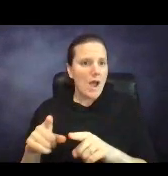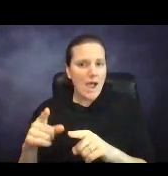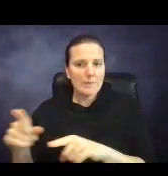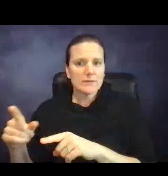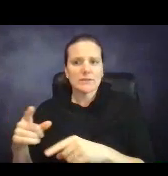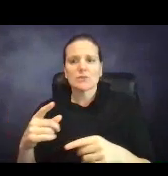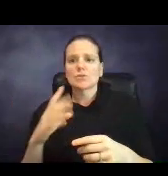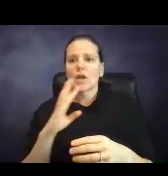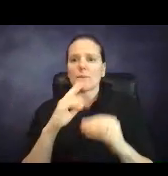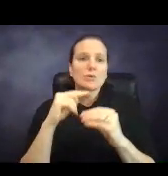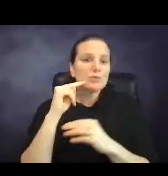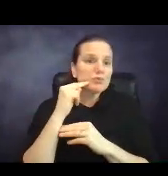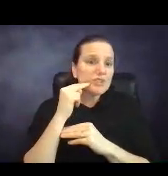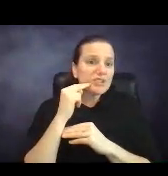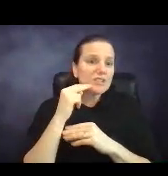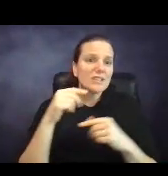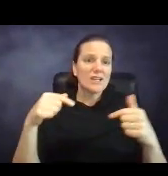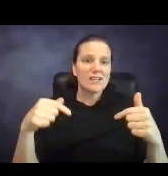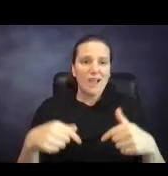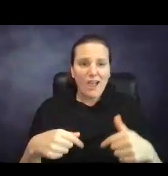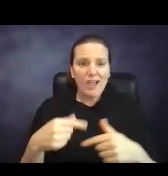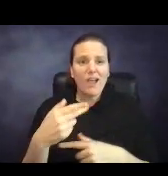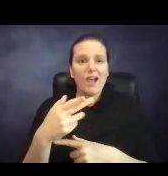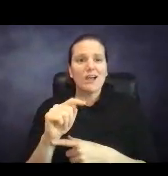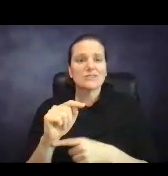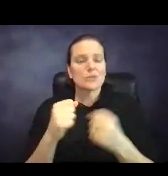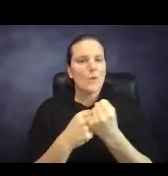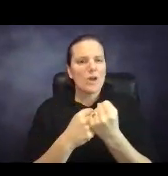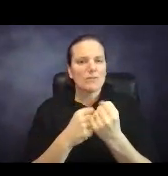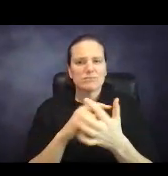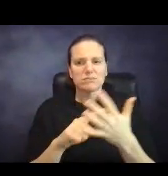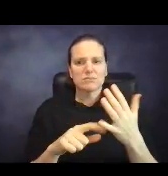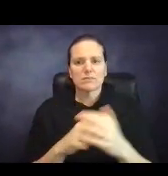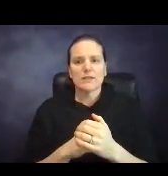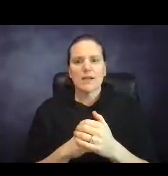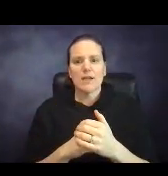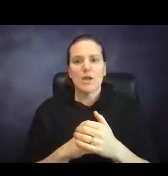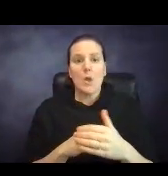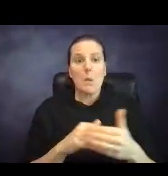and metabolic support, detoxification support in that perimenopausal menopausal period.